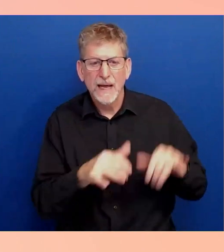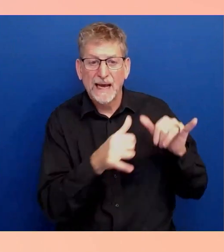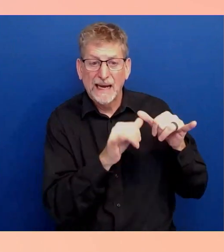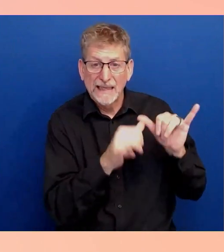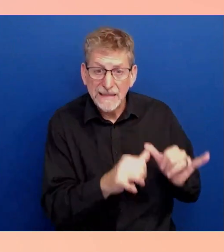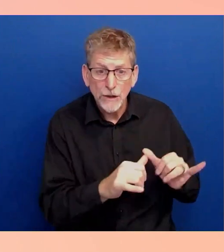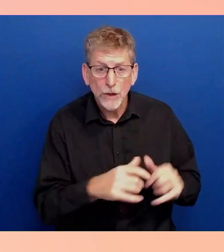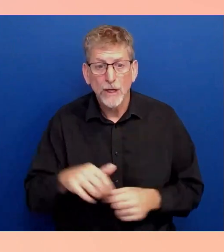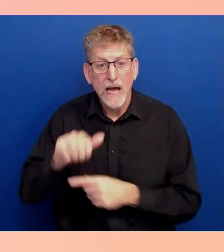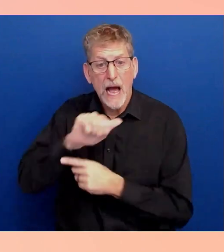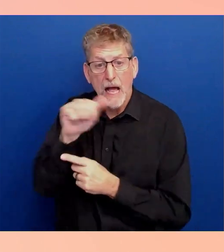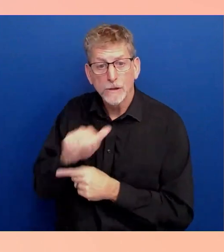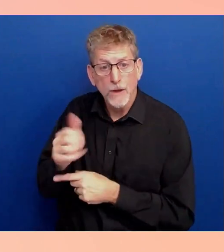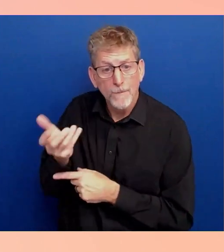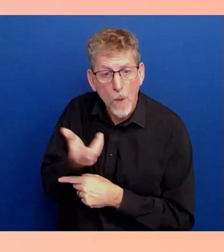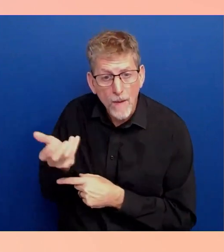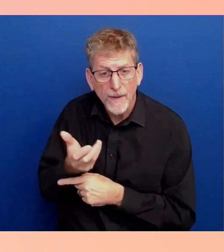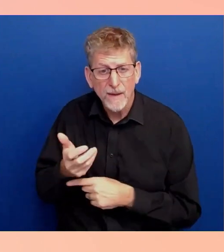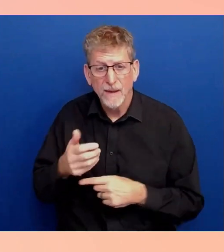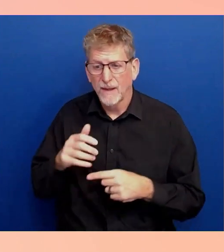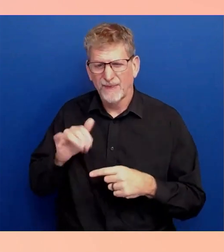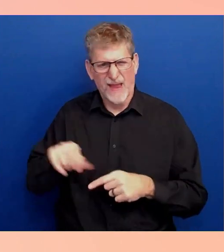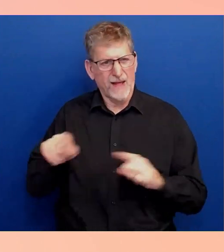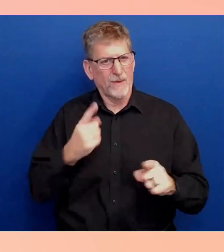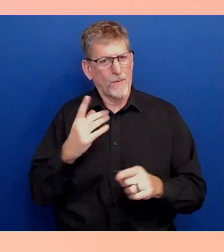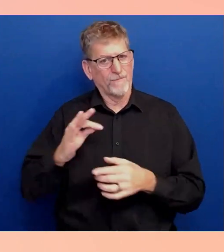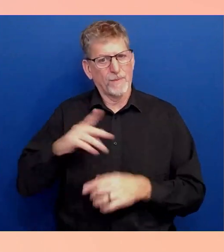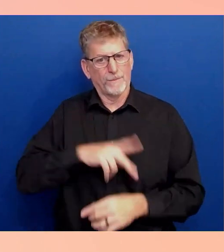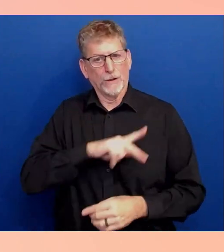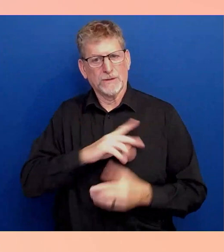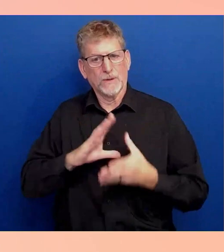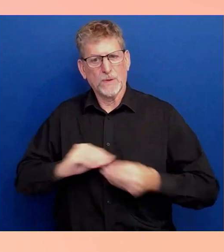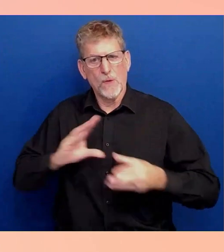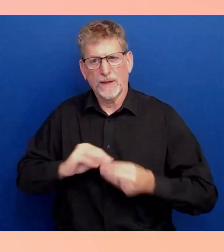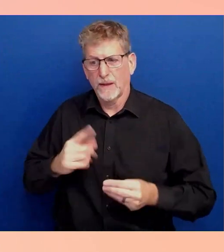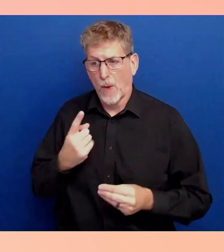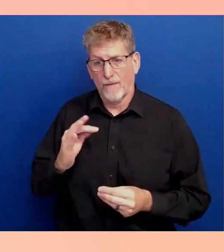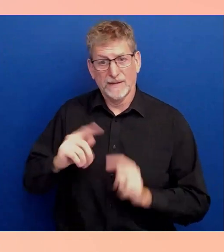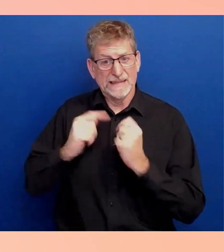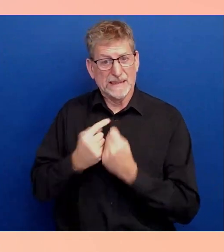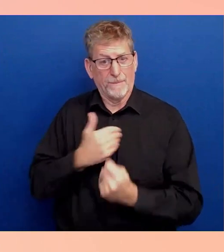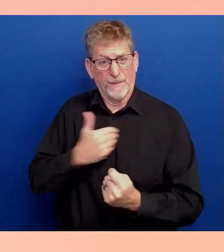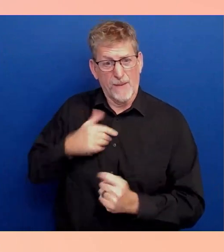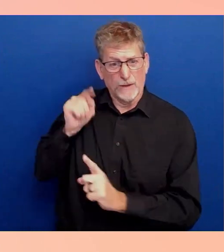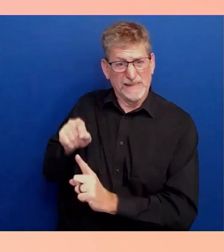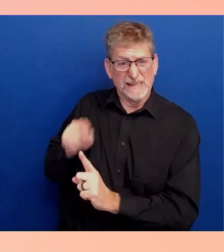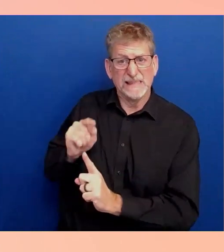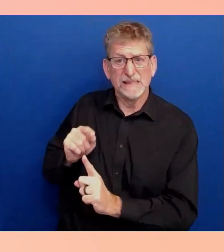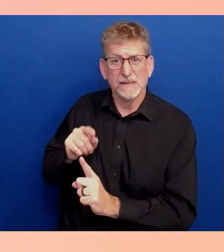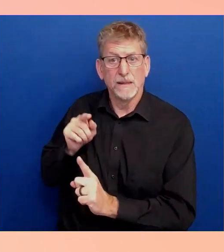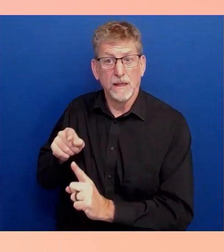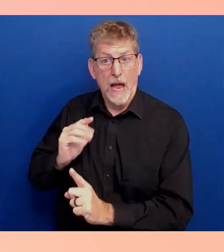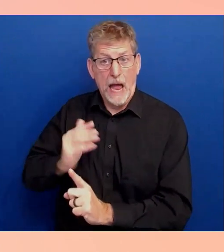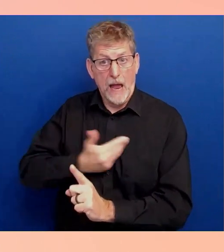It's a moving example of why it's important to try and remove our assumptions from the start. Not all disabilities are visible.